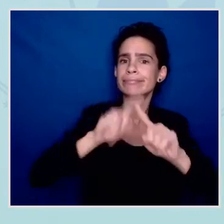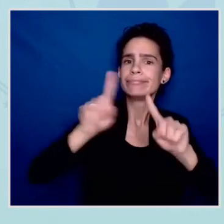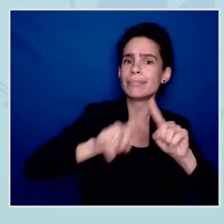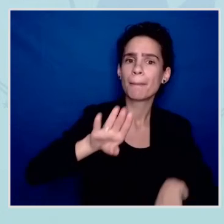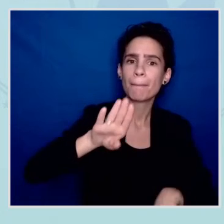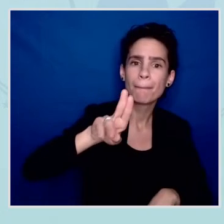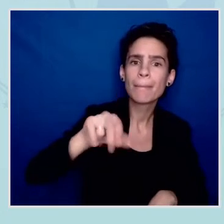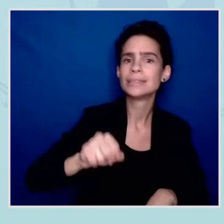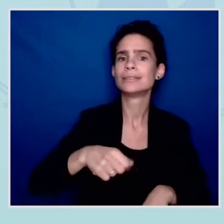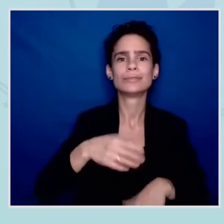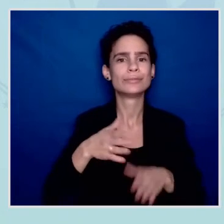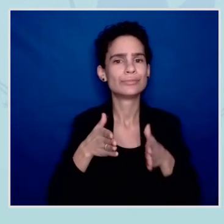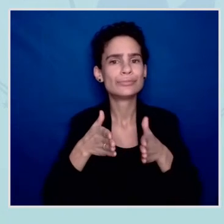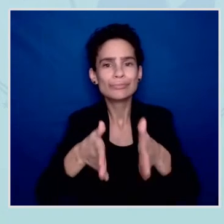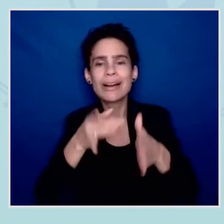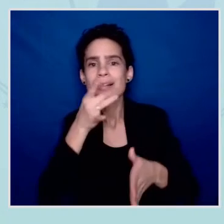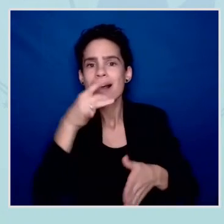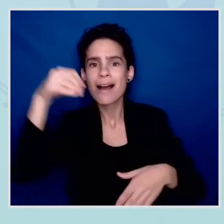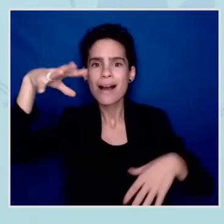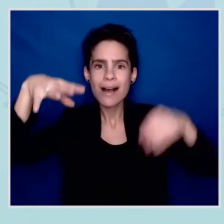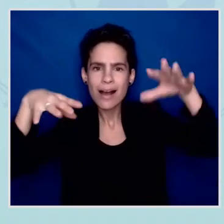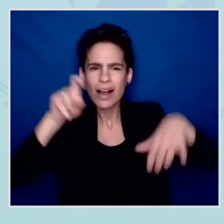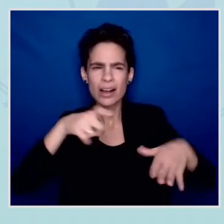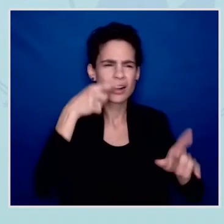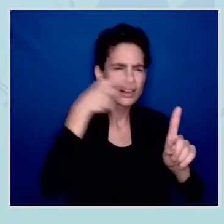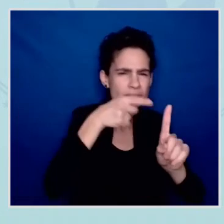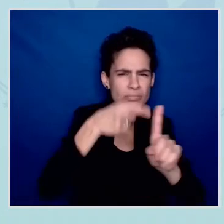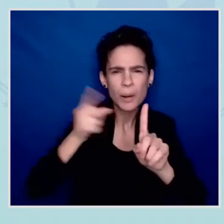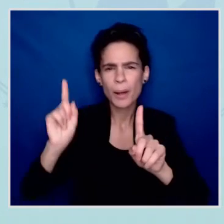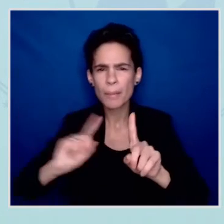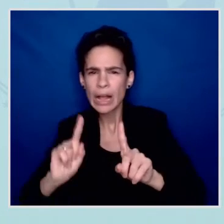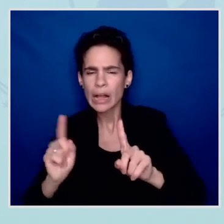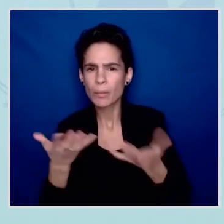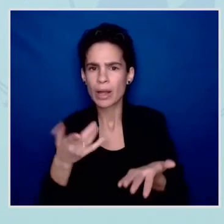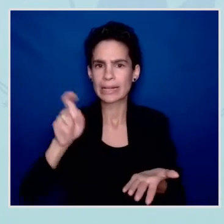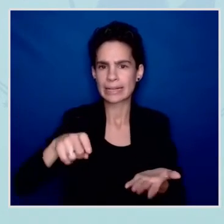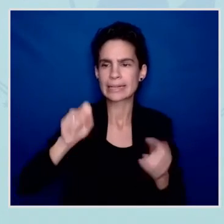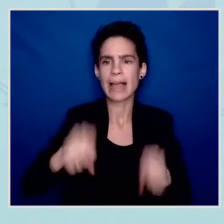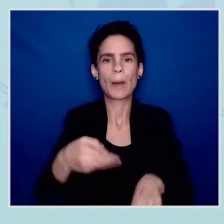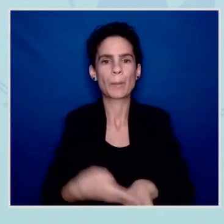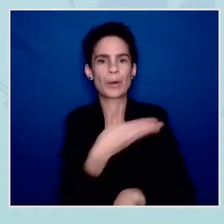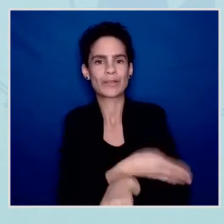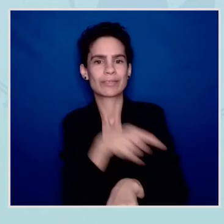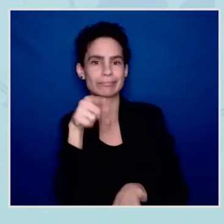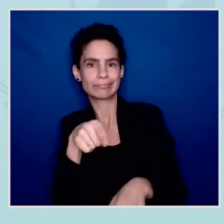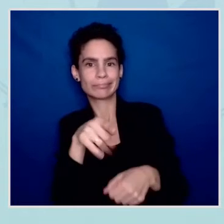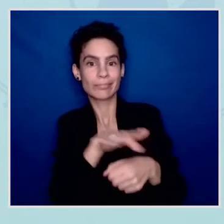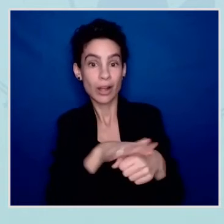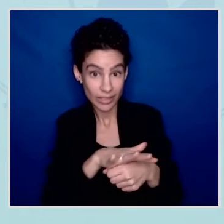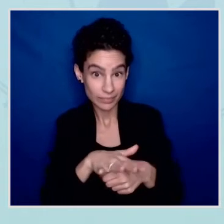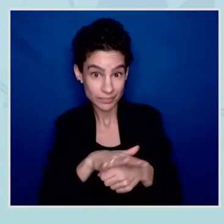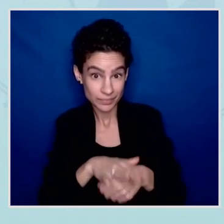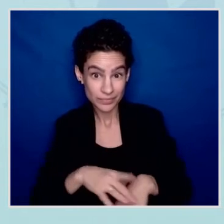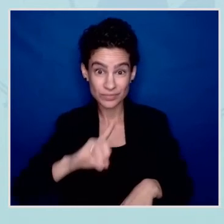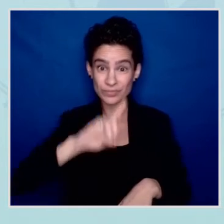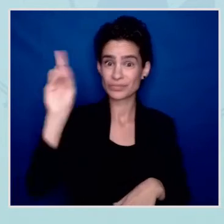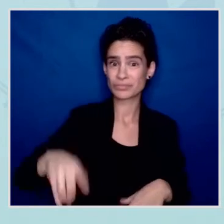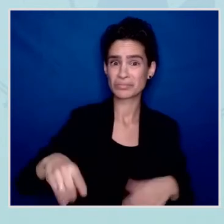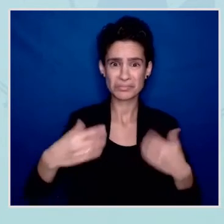HAPPENING ON THE GROUND I WENT